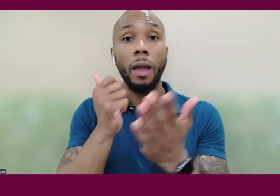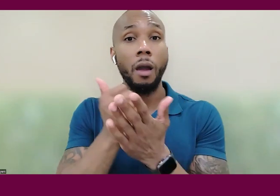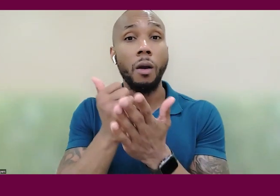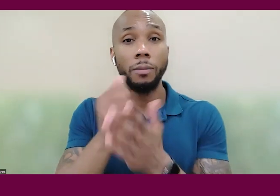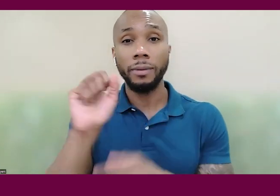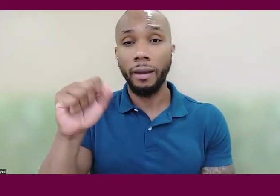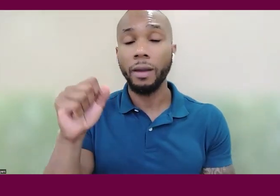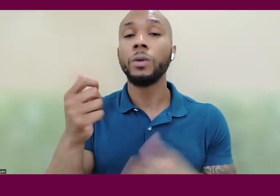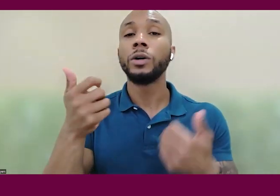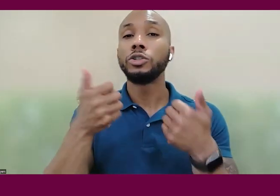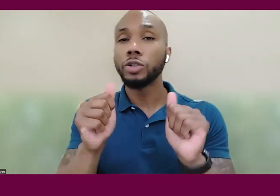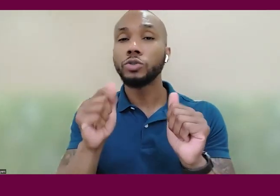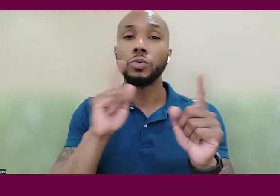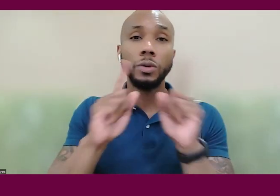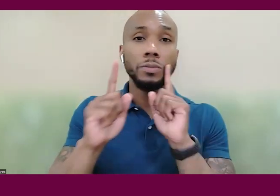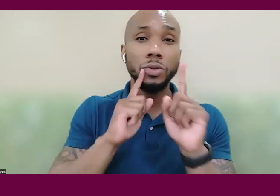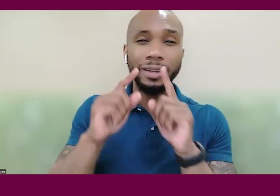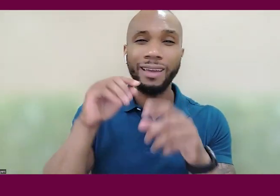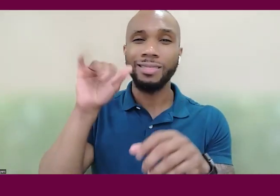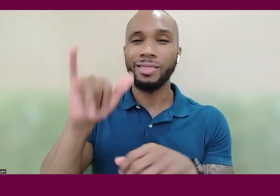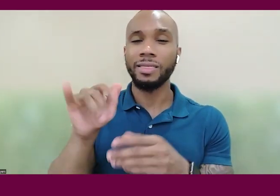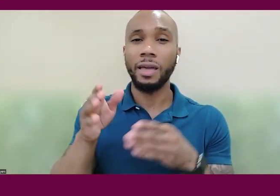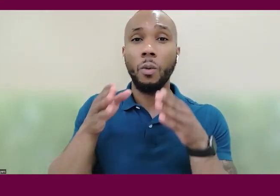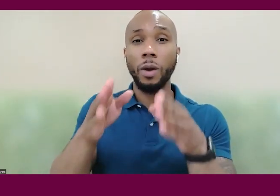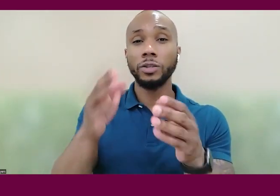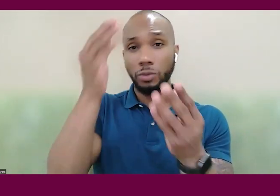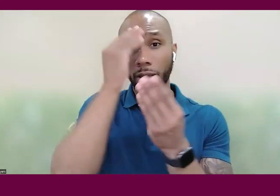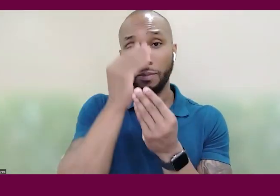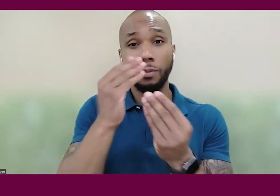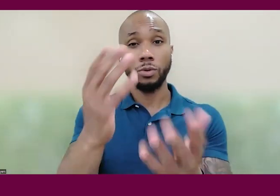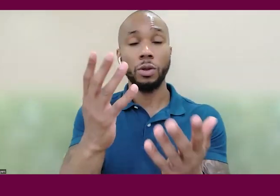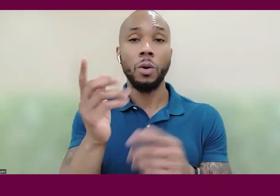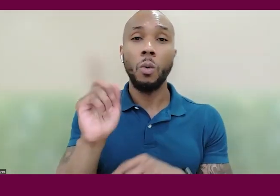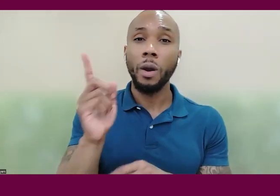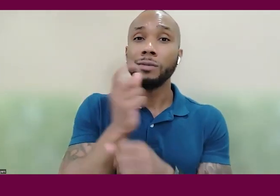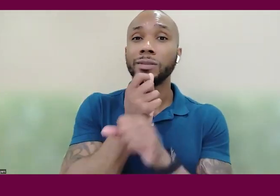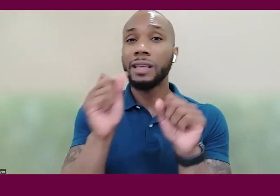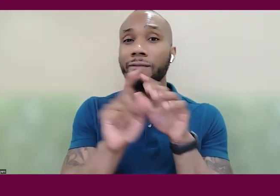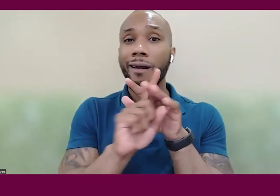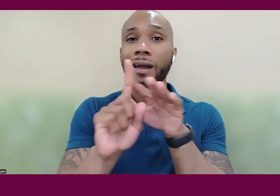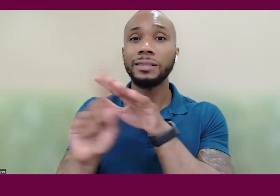We can try to communicate in that way, to let people know where the safe exits are from